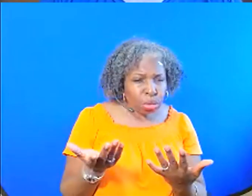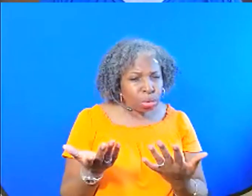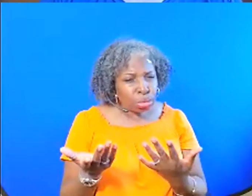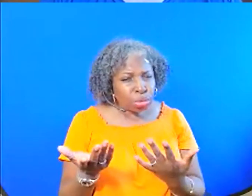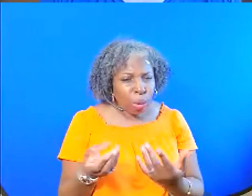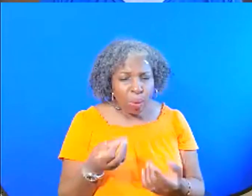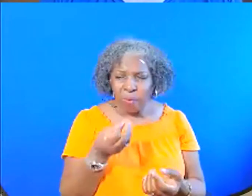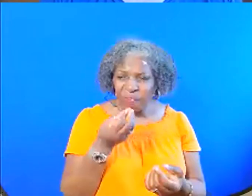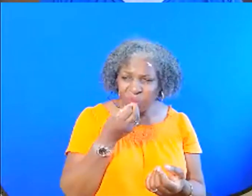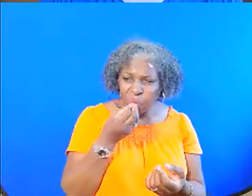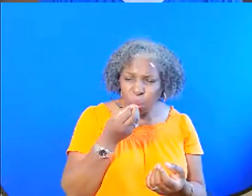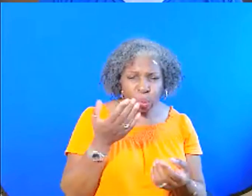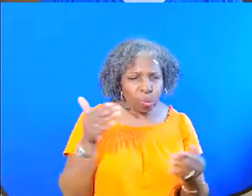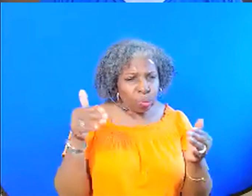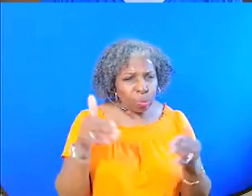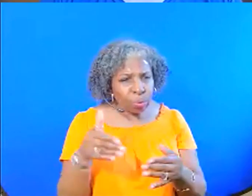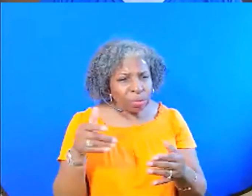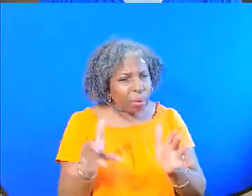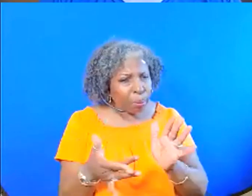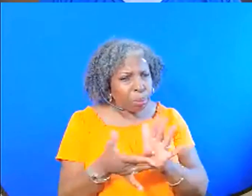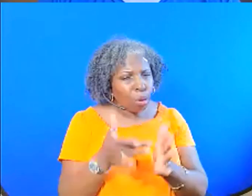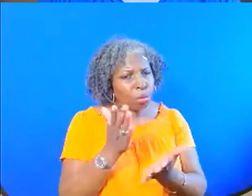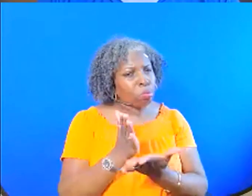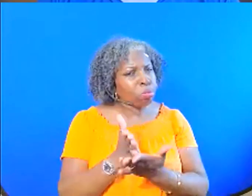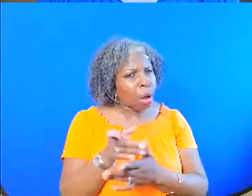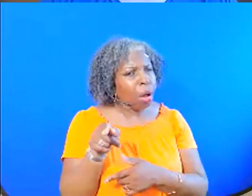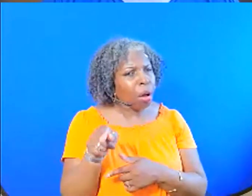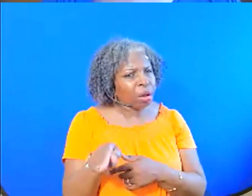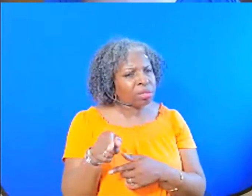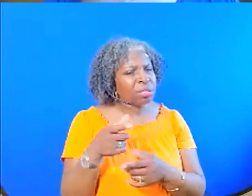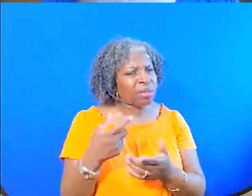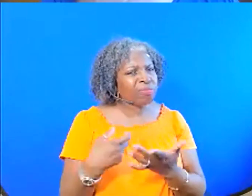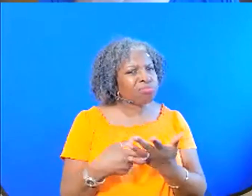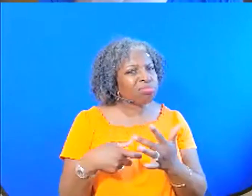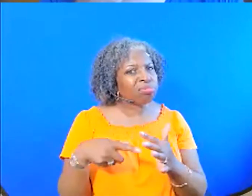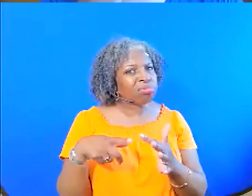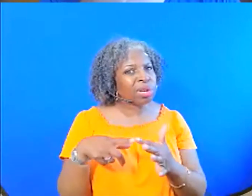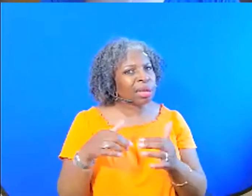because I think that's an important part of rebuilding lost ecologies is that